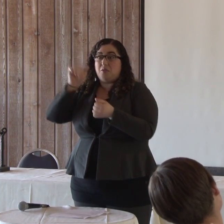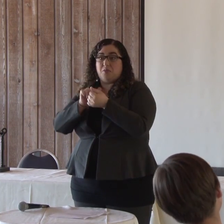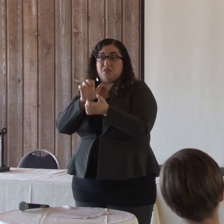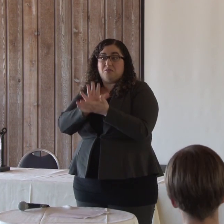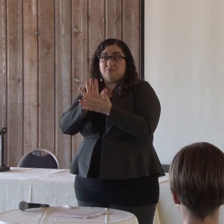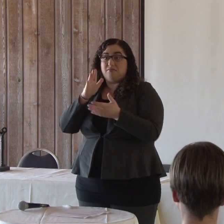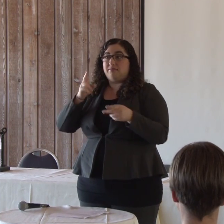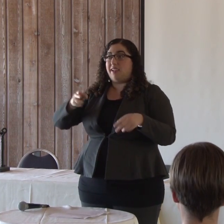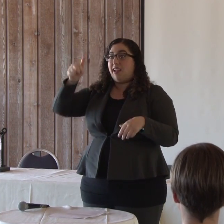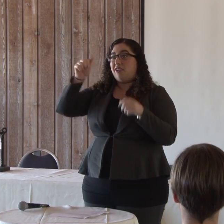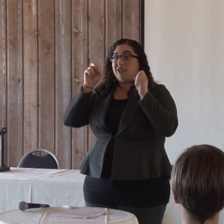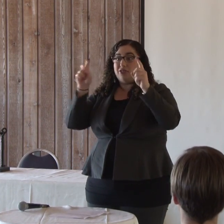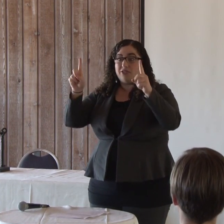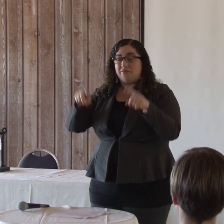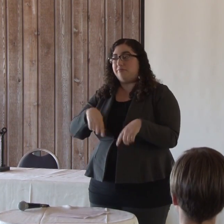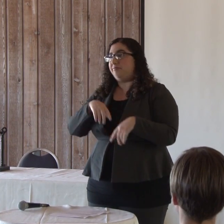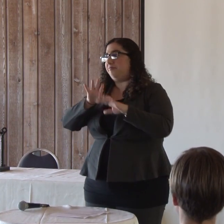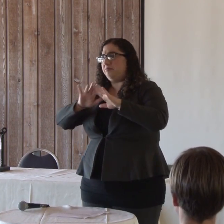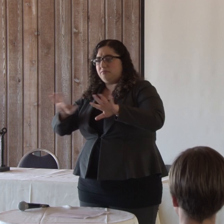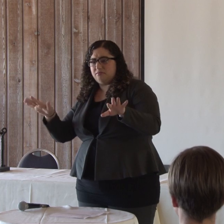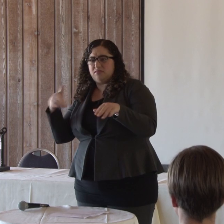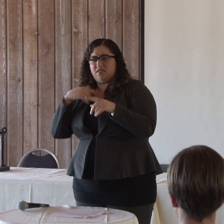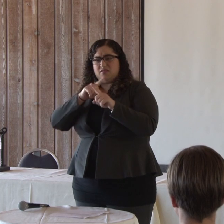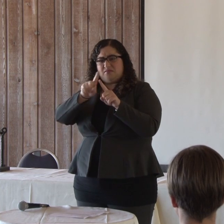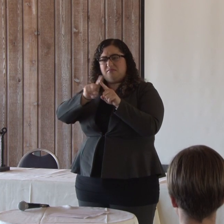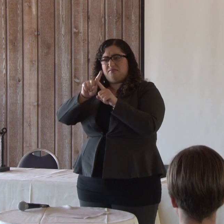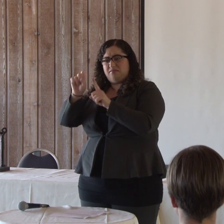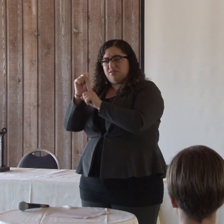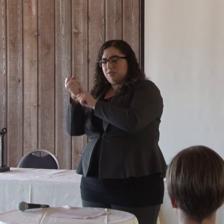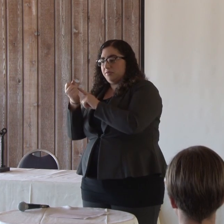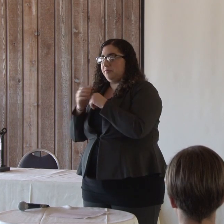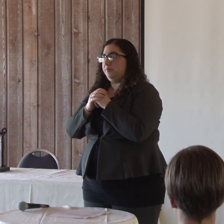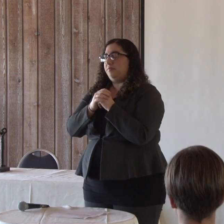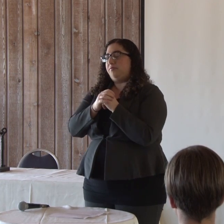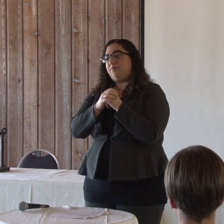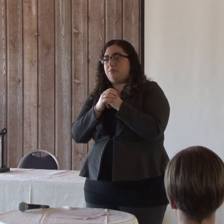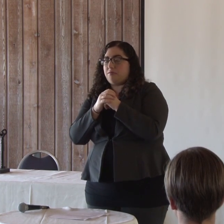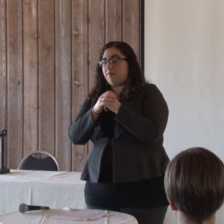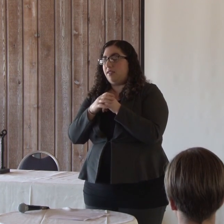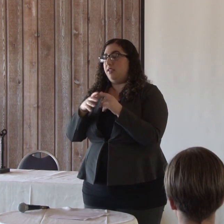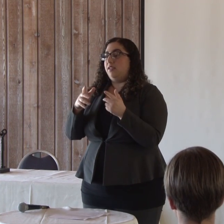who may be a refugee, Or he maybe never was, you know